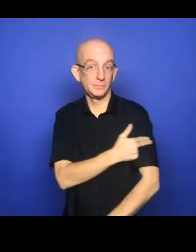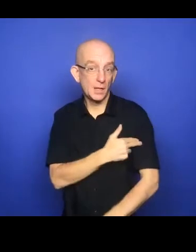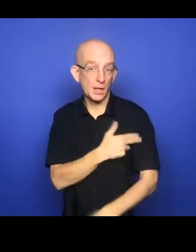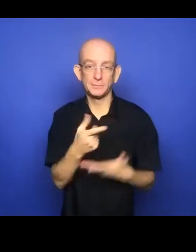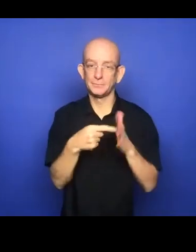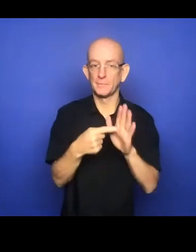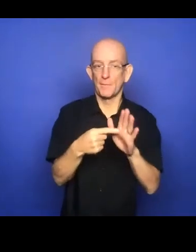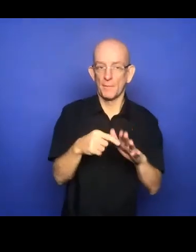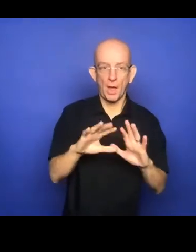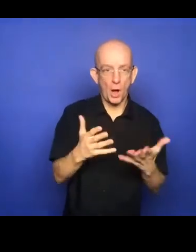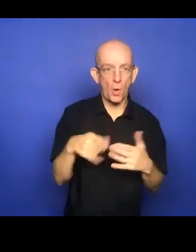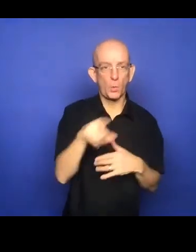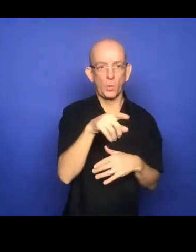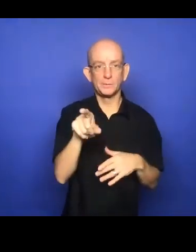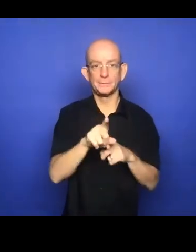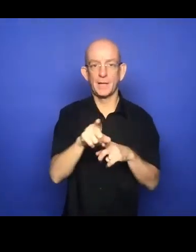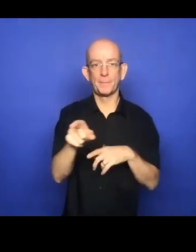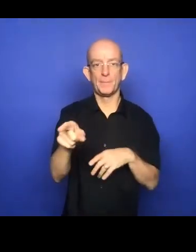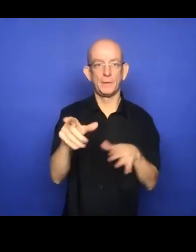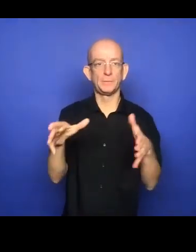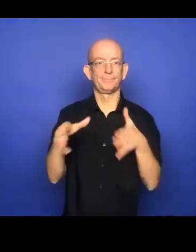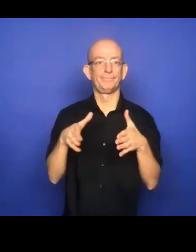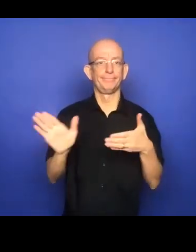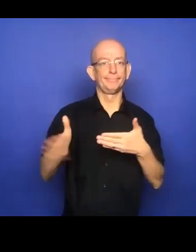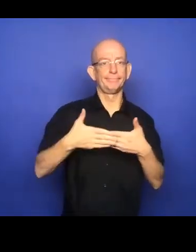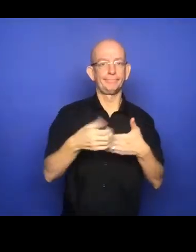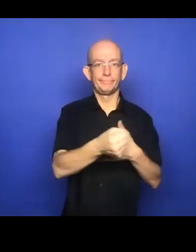crucial aspects as regards the response on Covid19.